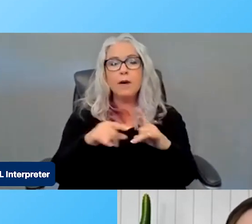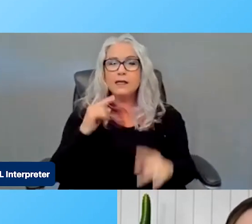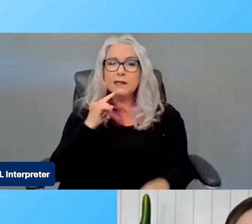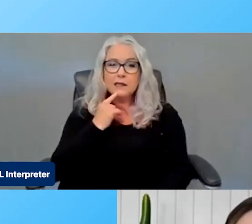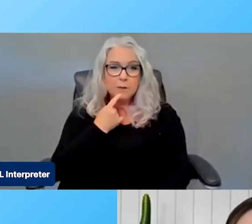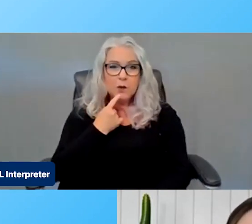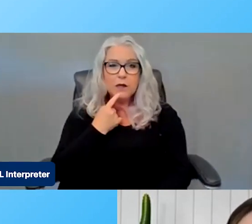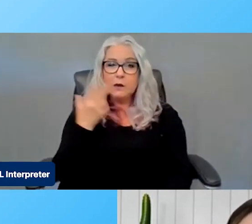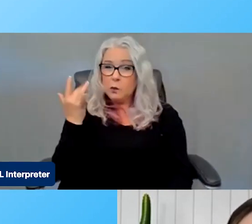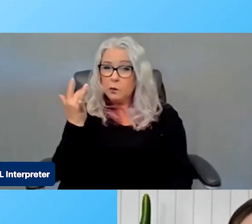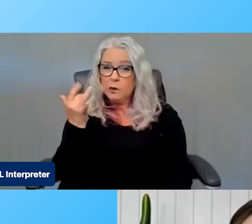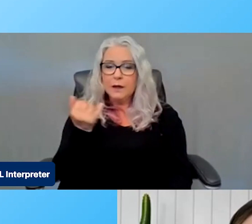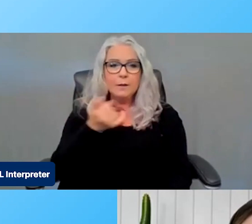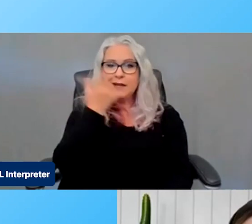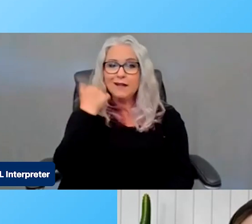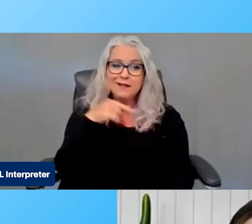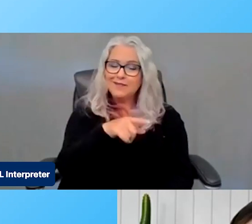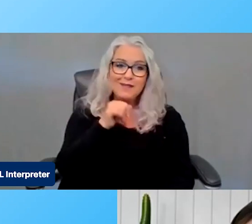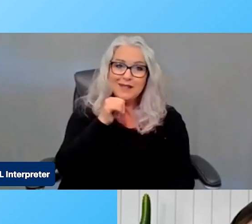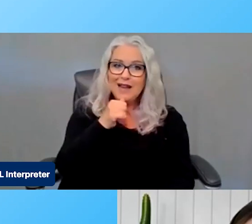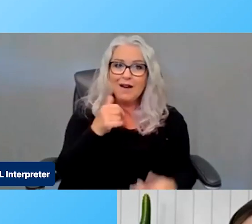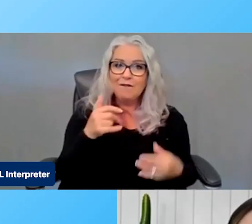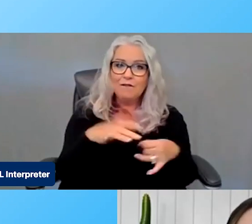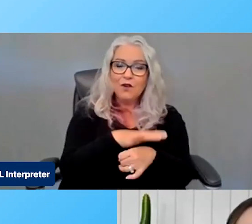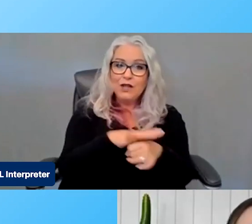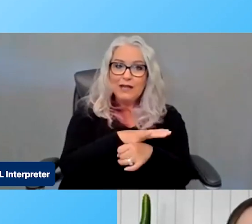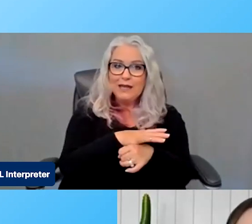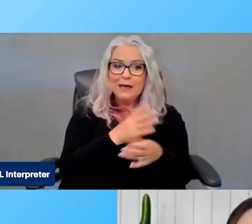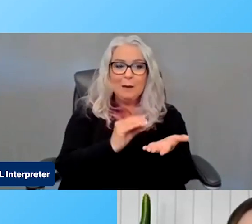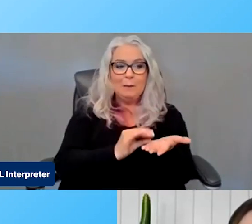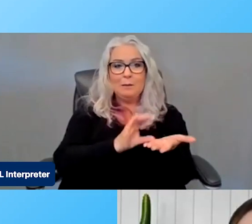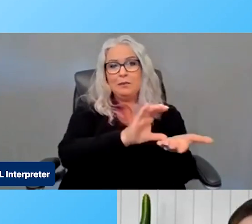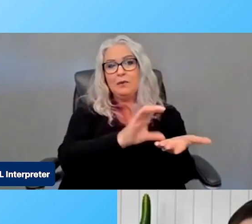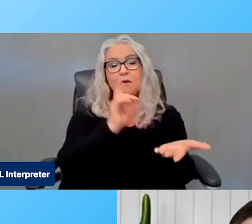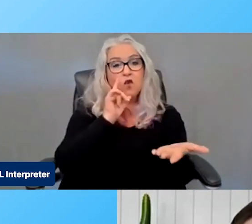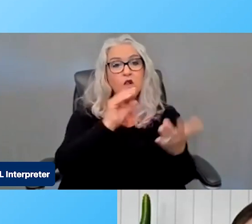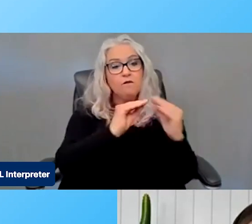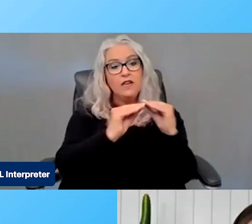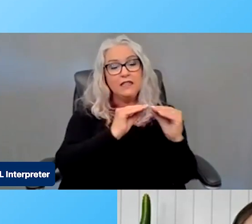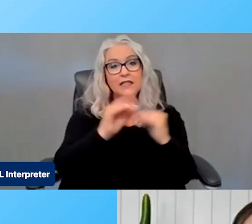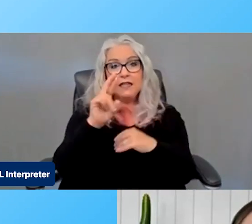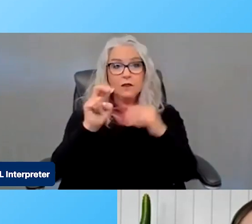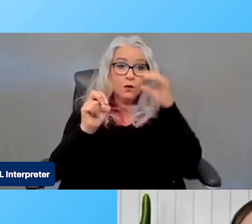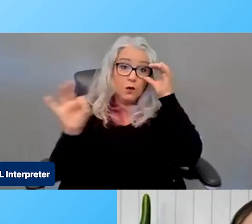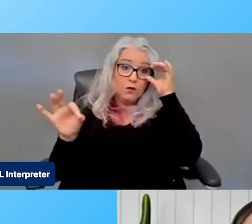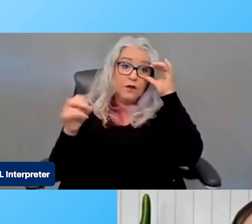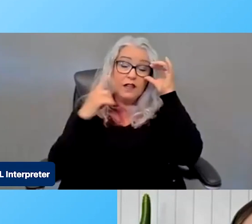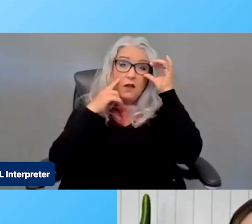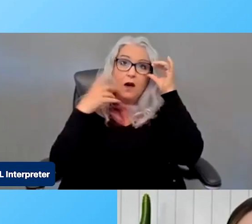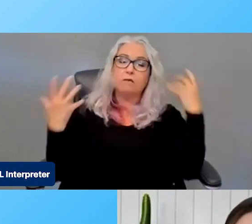this would not cover the repair for his roof. He assumed this was the end of the road for him.